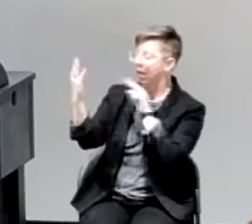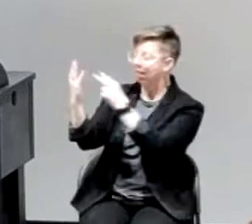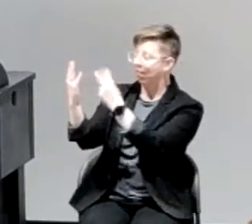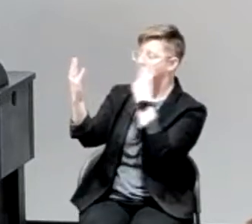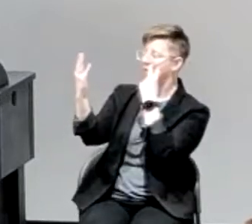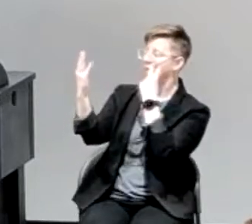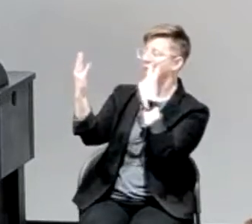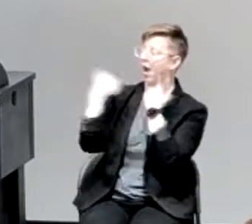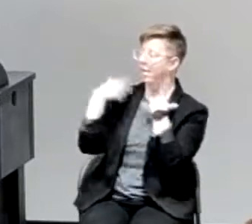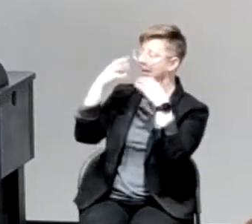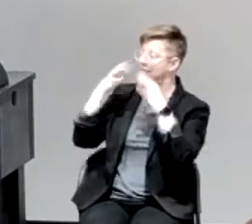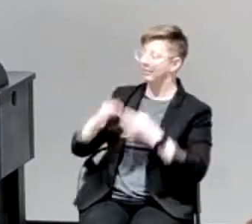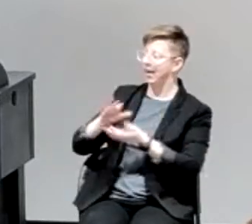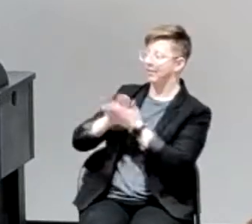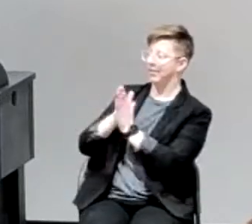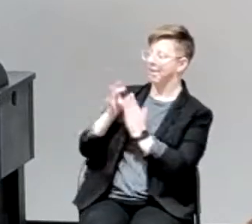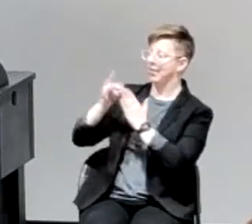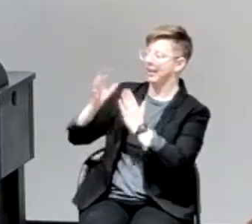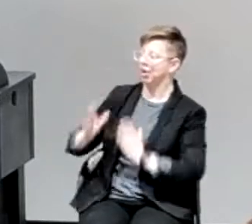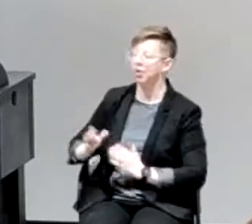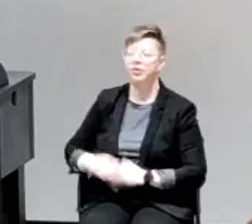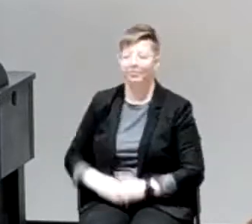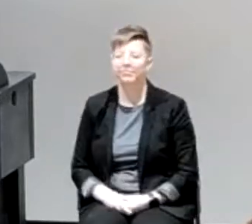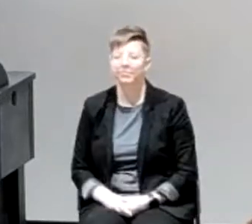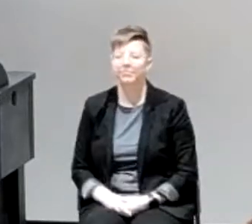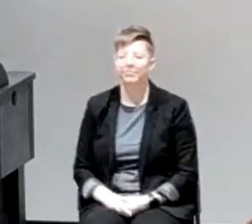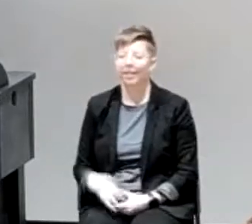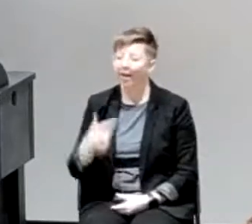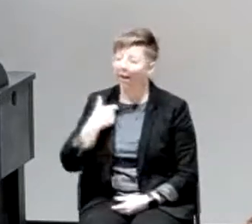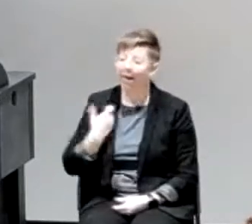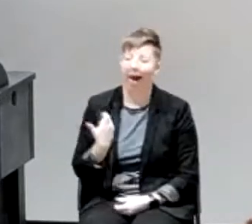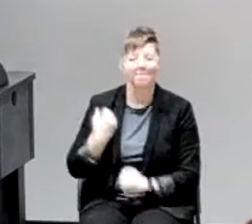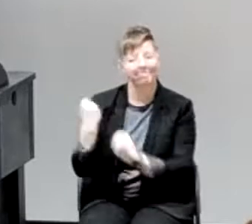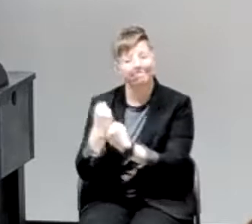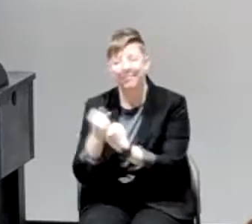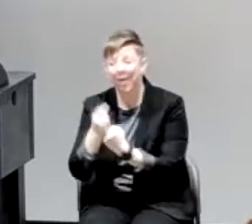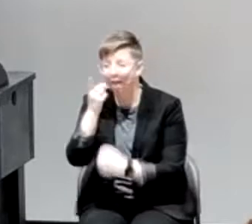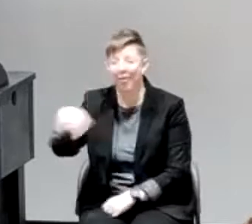I just want to inspire and compel and beg each of you to every morning in that